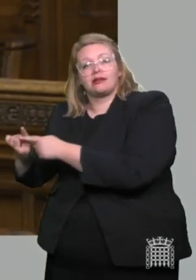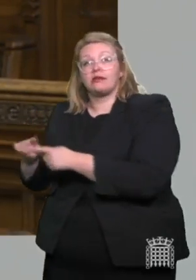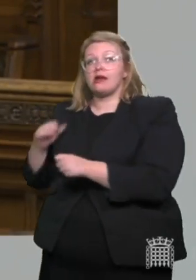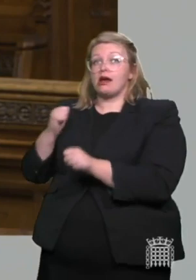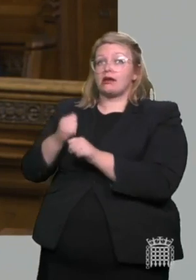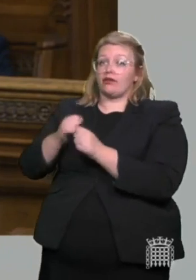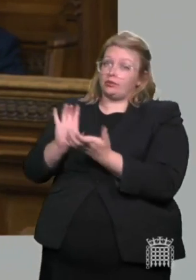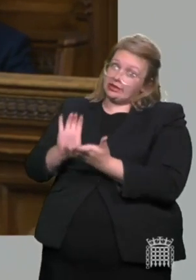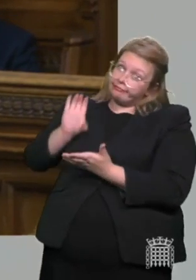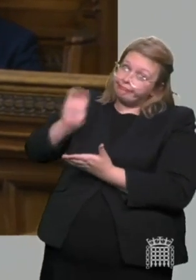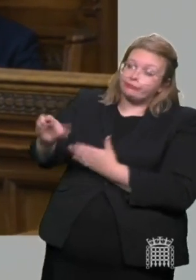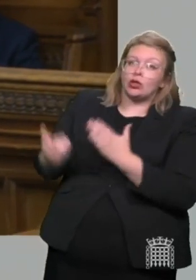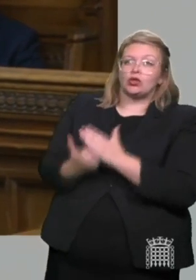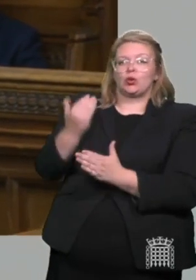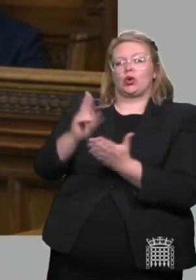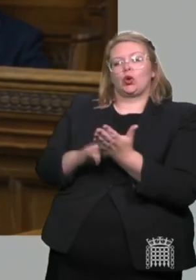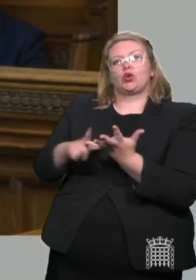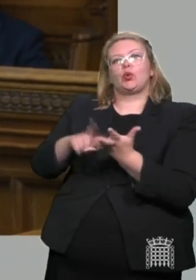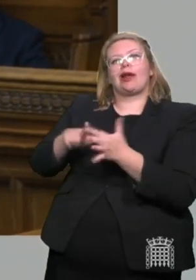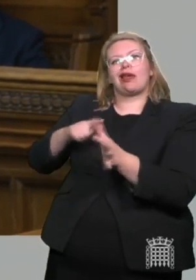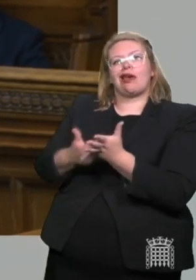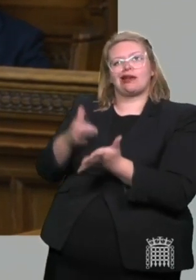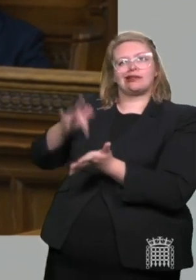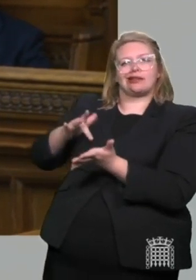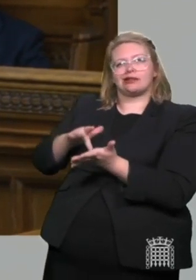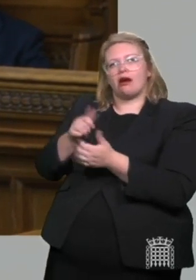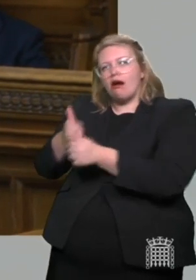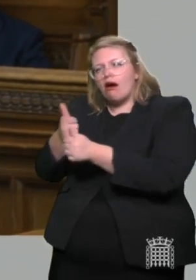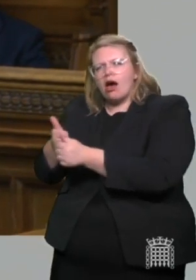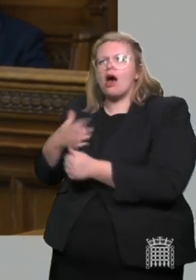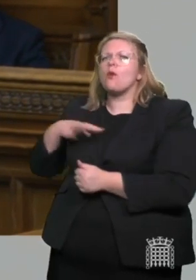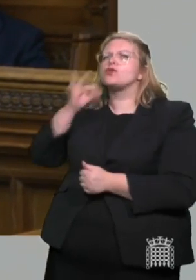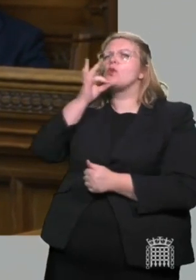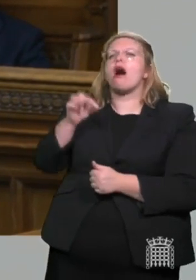those sectors, will my right hon. Friend say how he plans to improve women’s participation